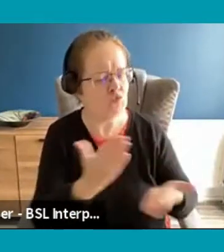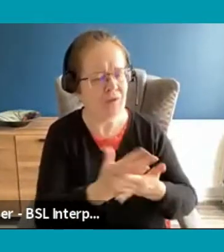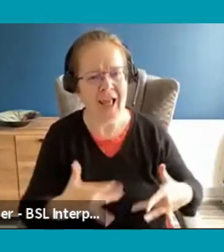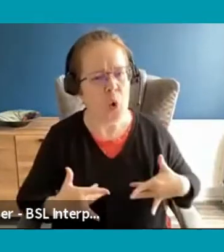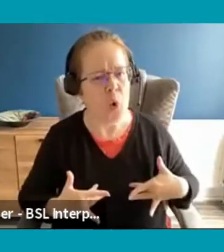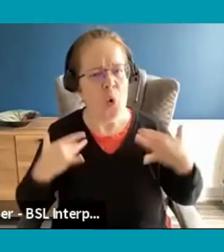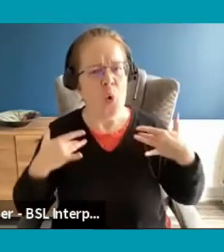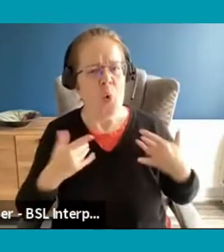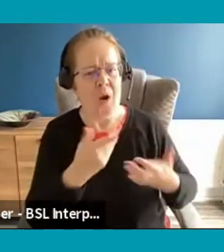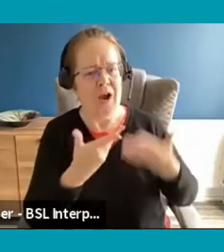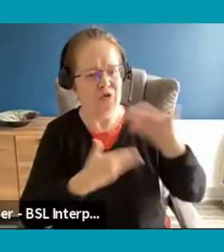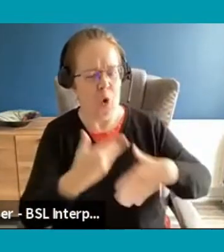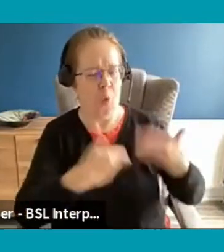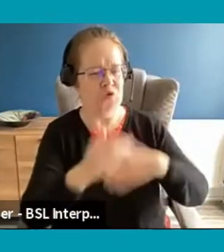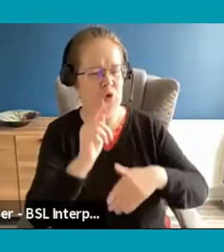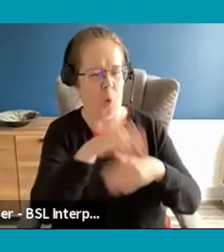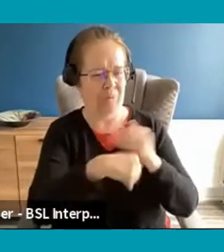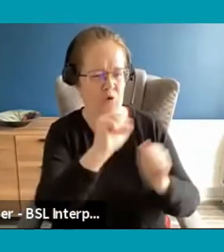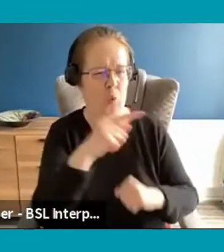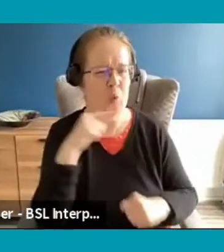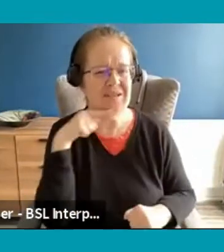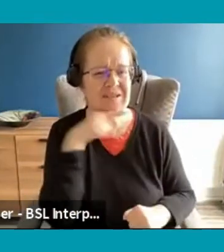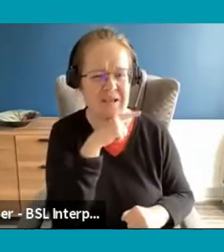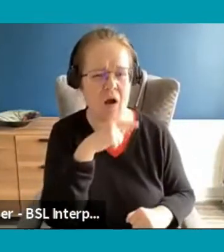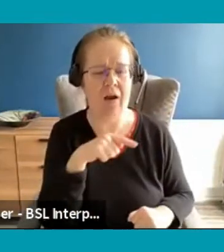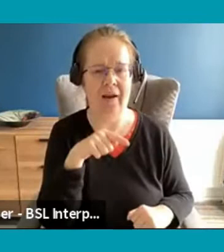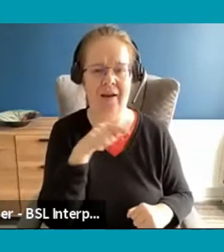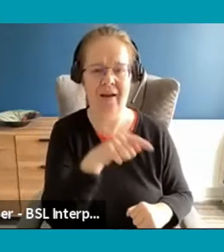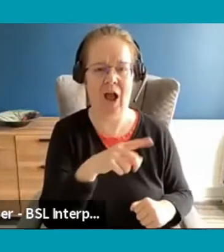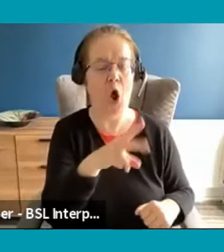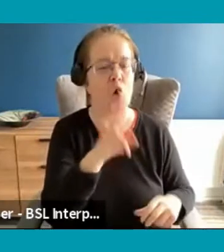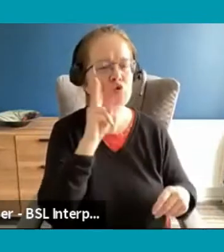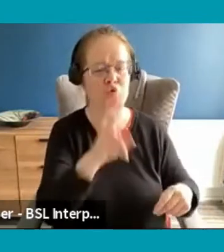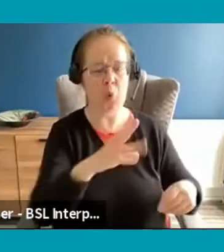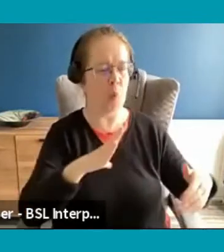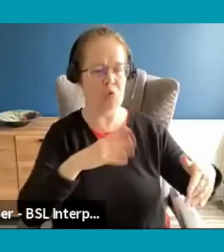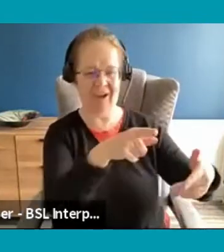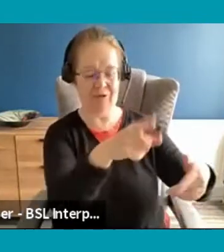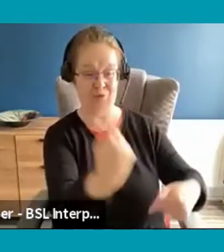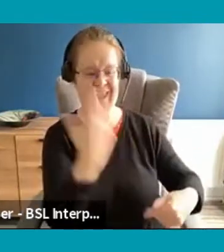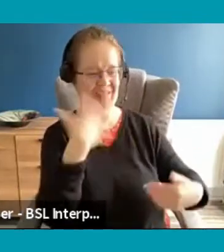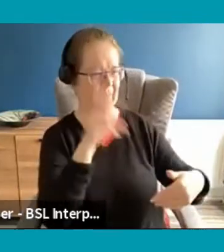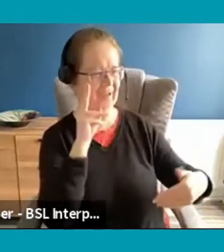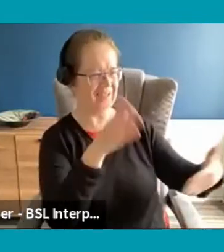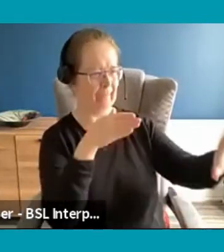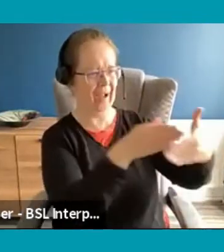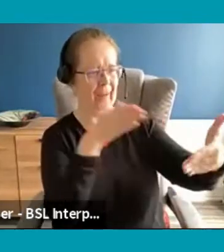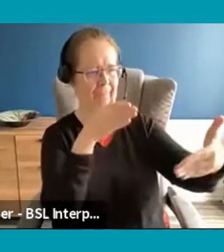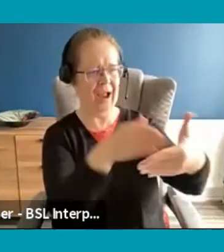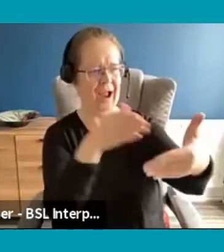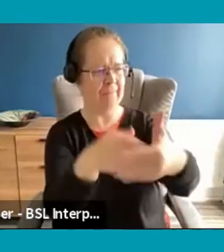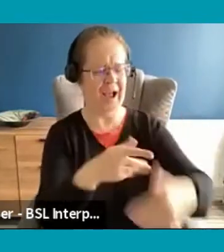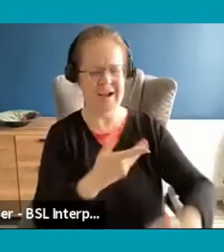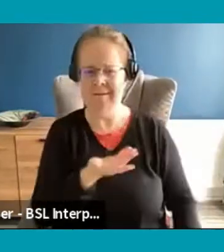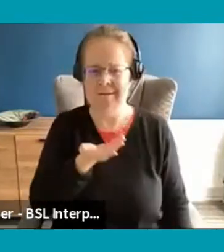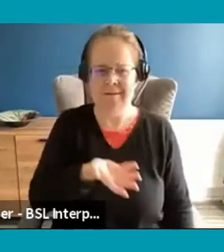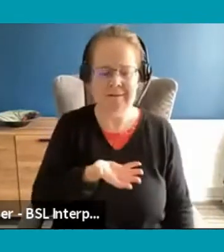about your son because you saw the barriers that were out there. And you're actively making a change in the world of work,